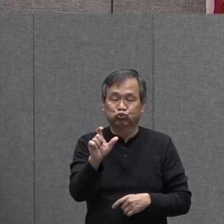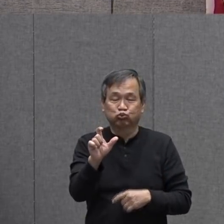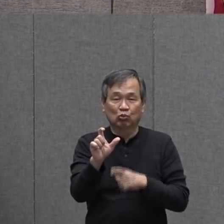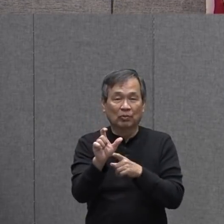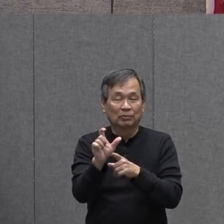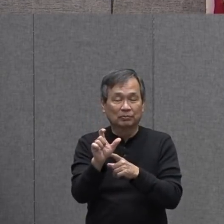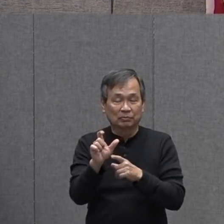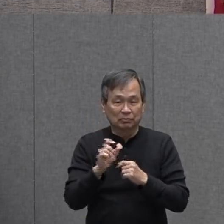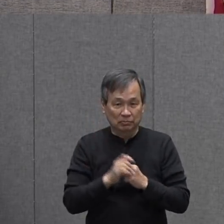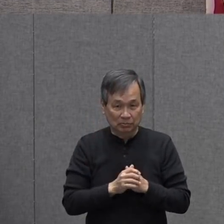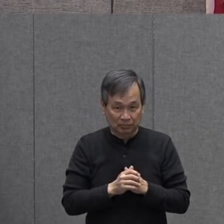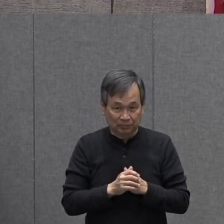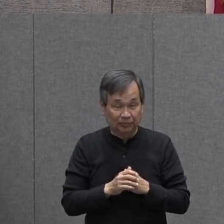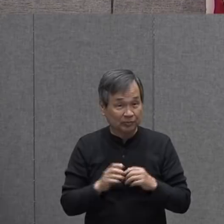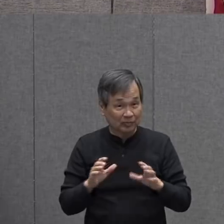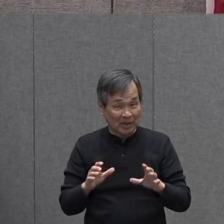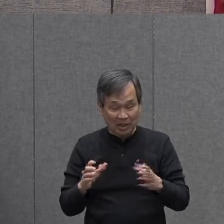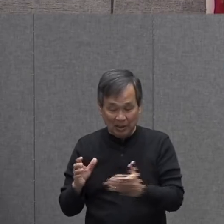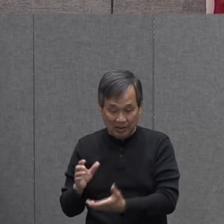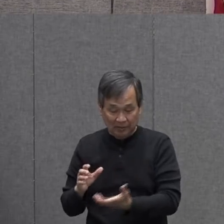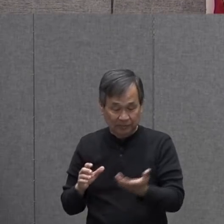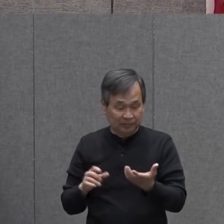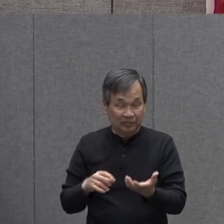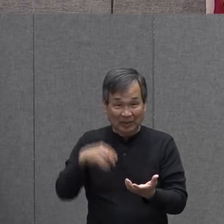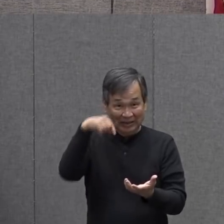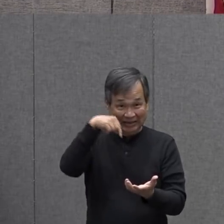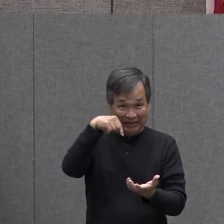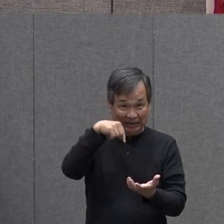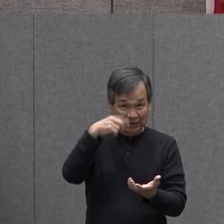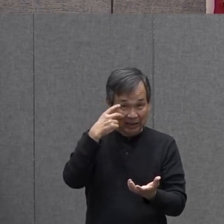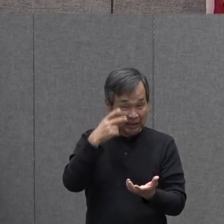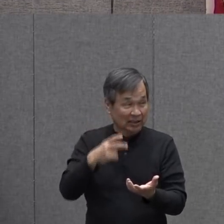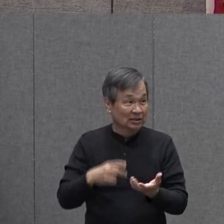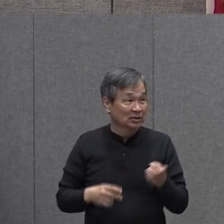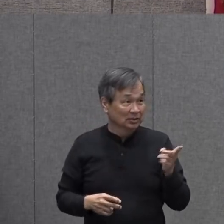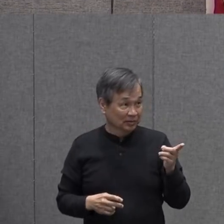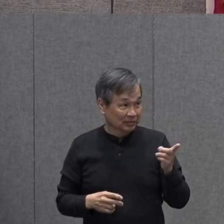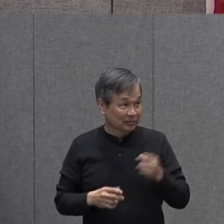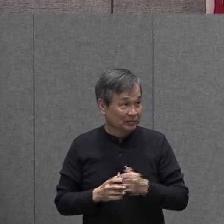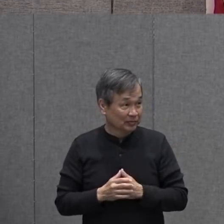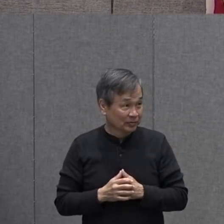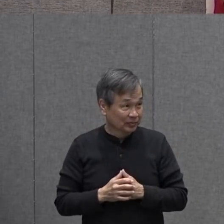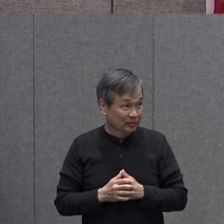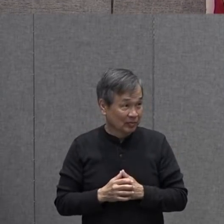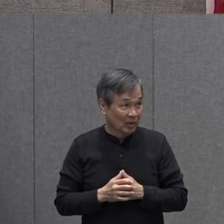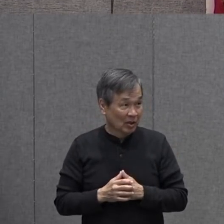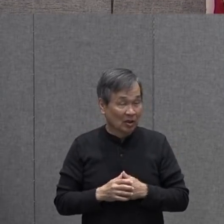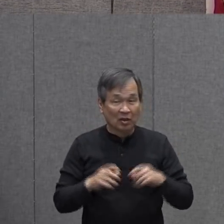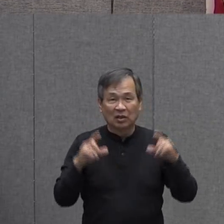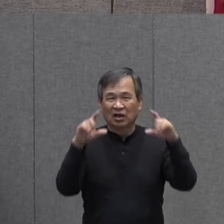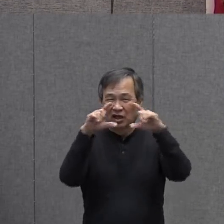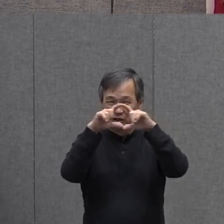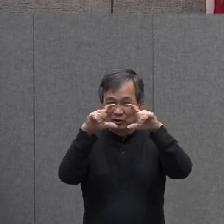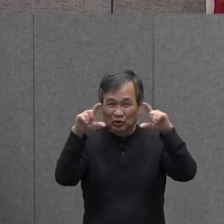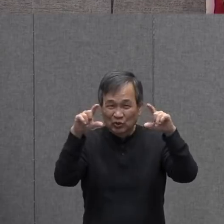When I looked inside of it I see a screen, a circuit board,